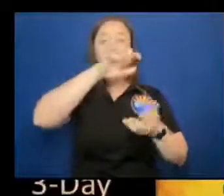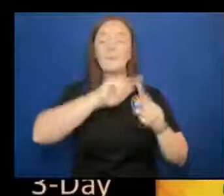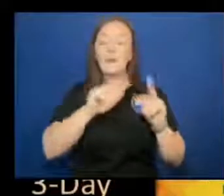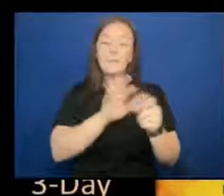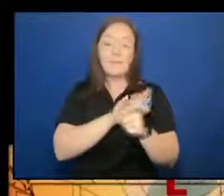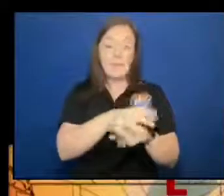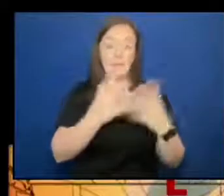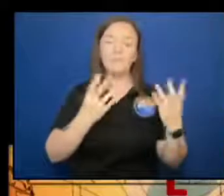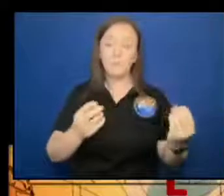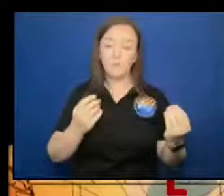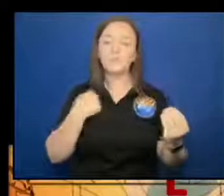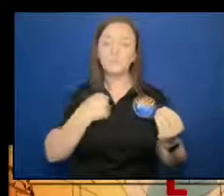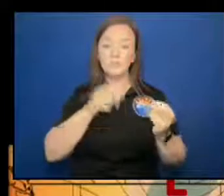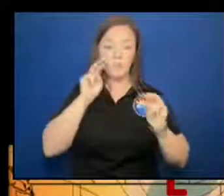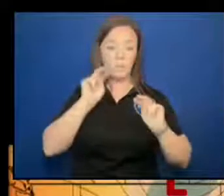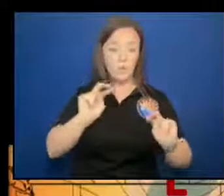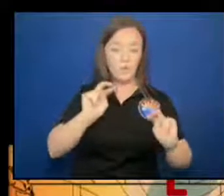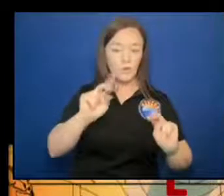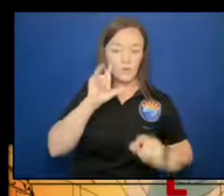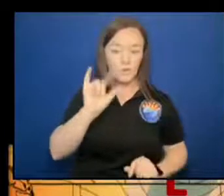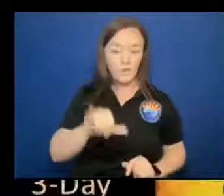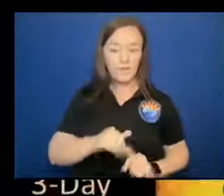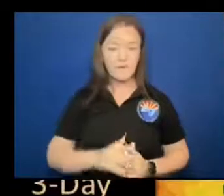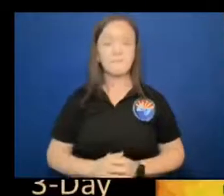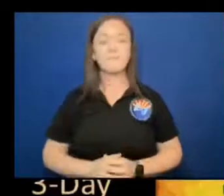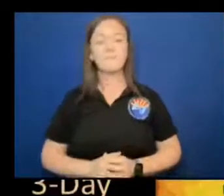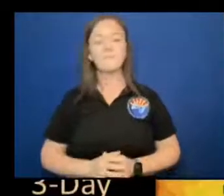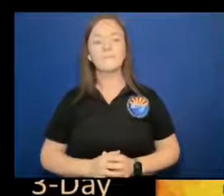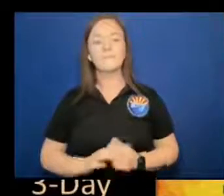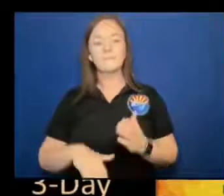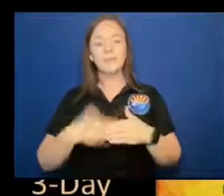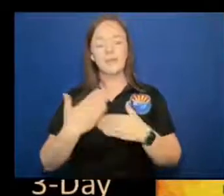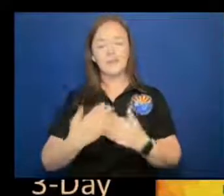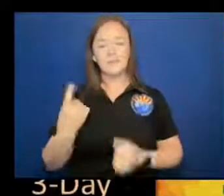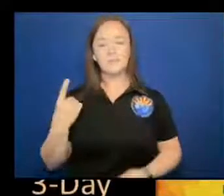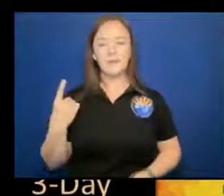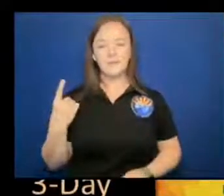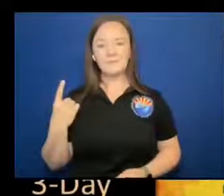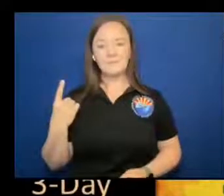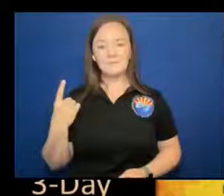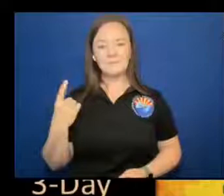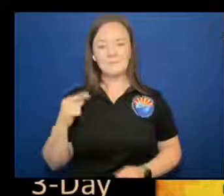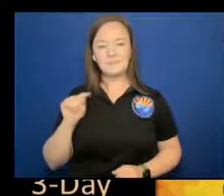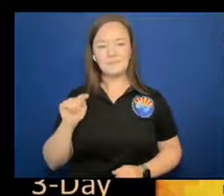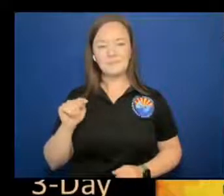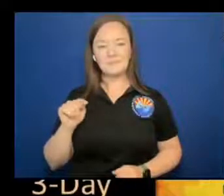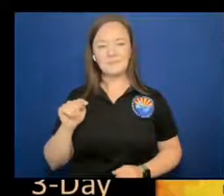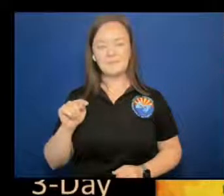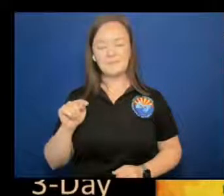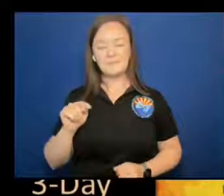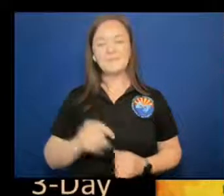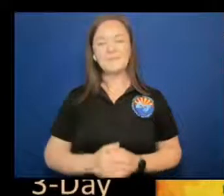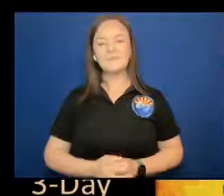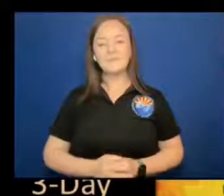SOMEBODY AT WORK OR SCHOOL OR SOMEBODY'S FRIEND HOUSE AND I WOULD HIGHLY ENCOURAGE YOU TO GET THROUGH THOSE